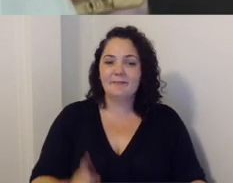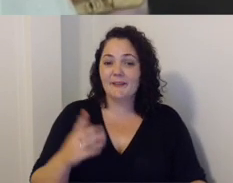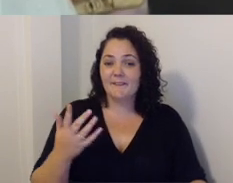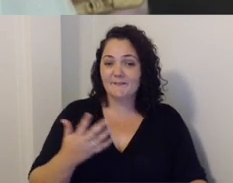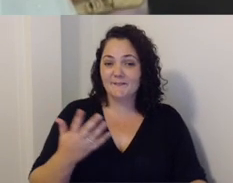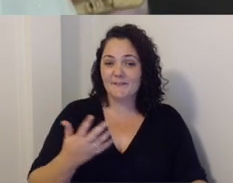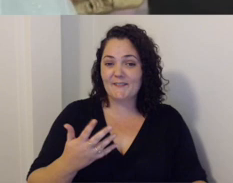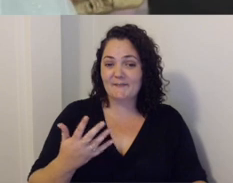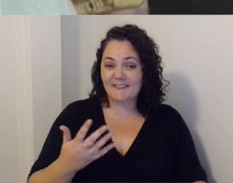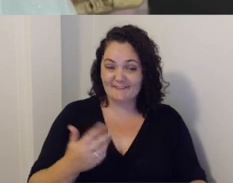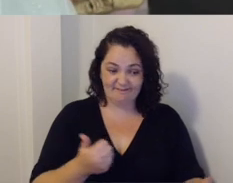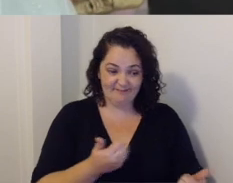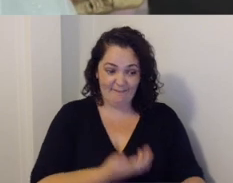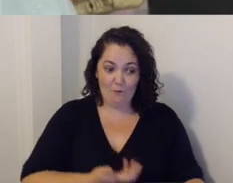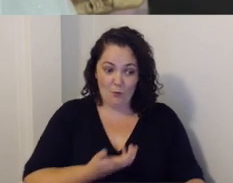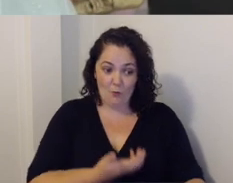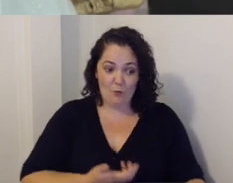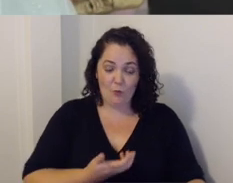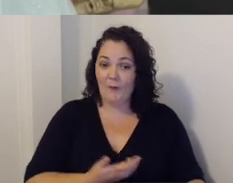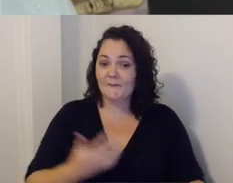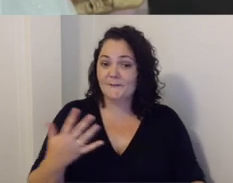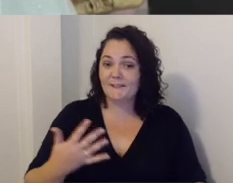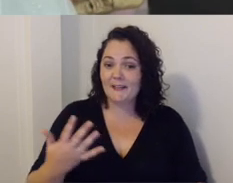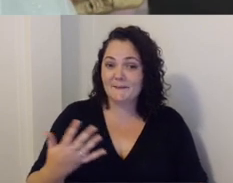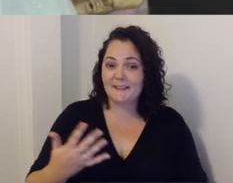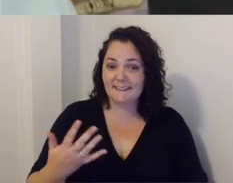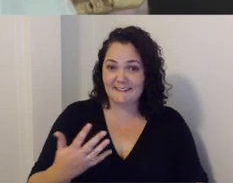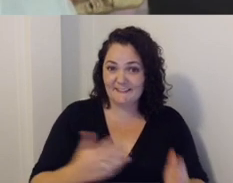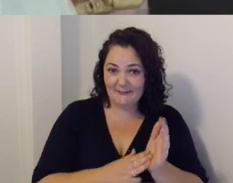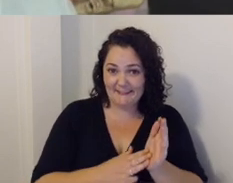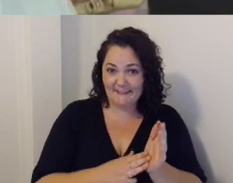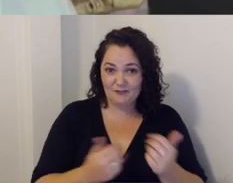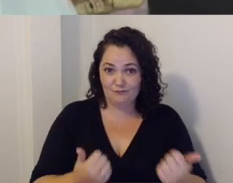15 minutes sound good to y'all? Alright we are going to go 15 minutes on this first drawing